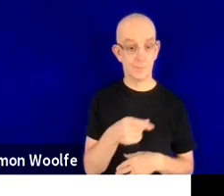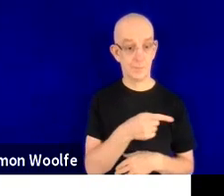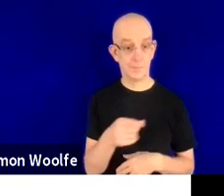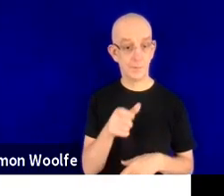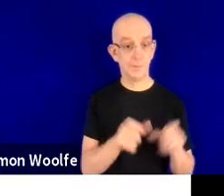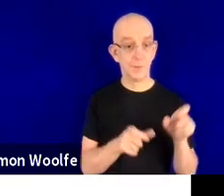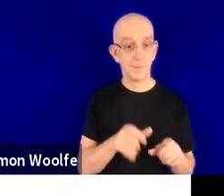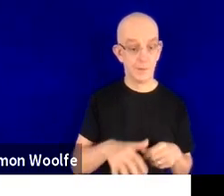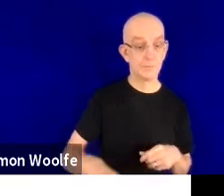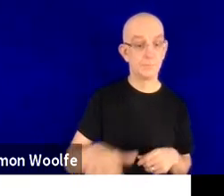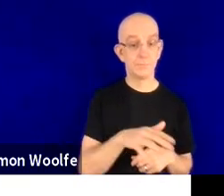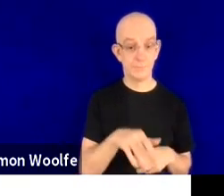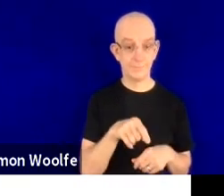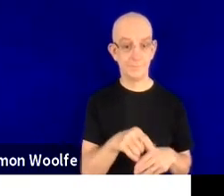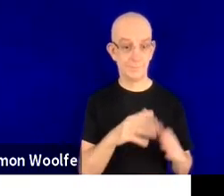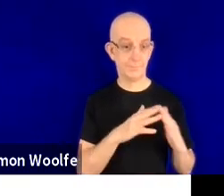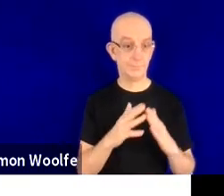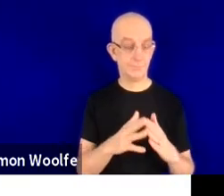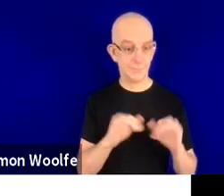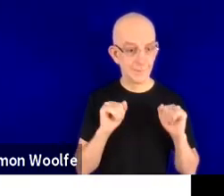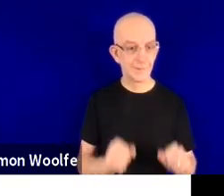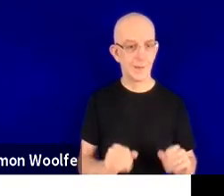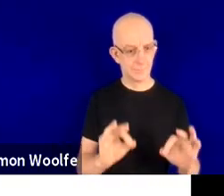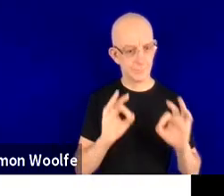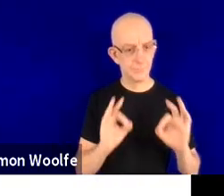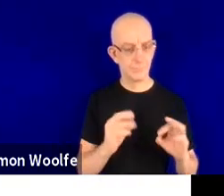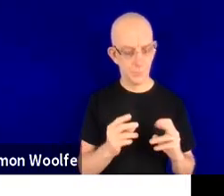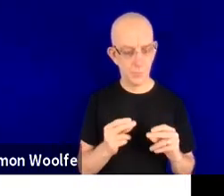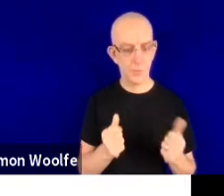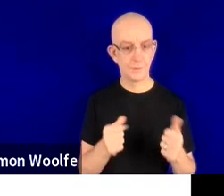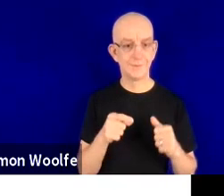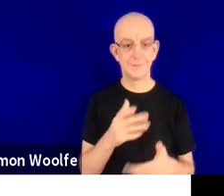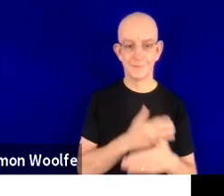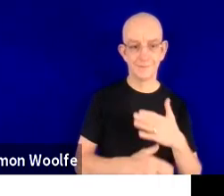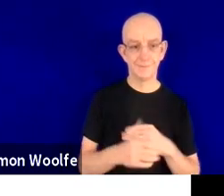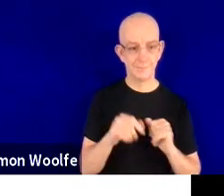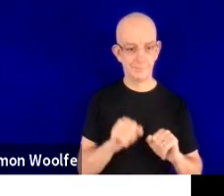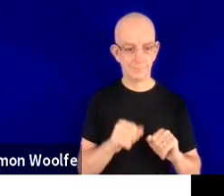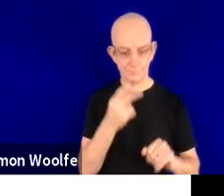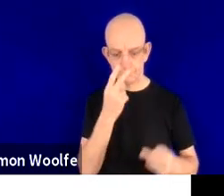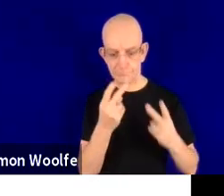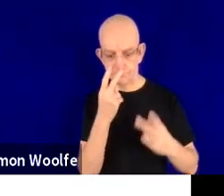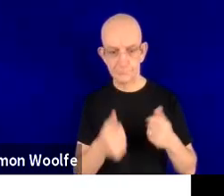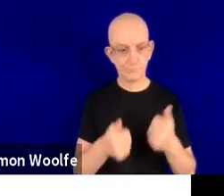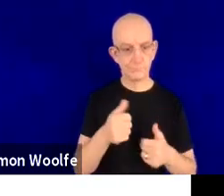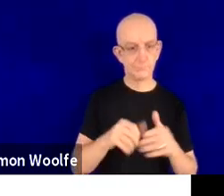And very often the problem is we start with the tool and then we think, okay, how do we train the people